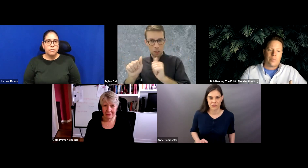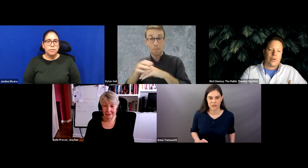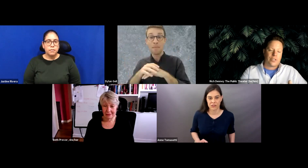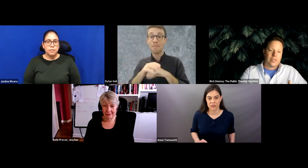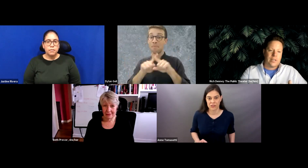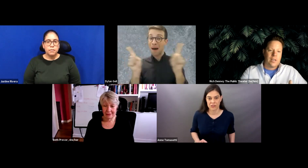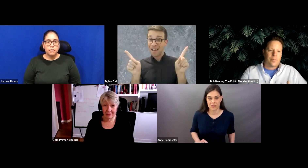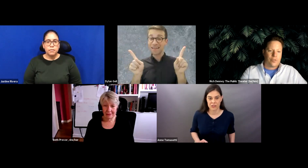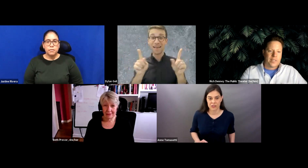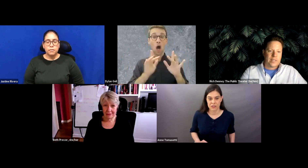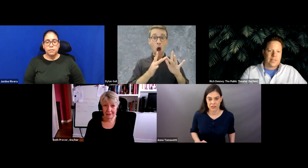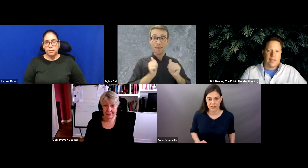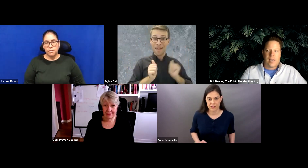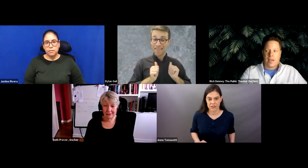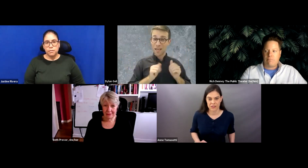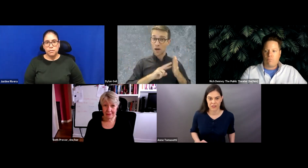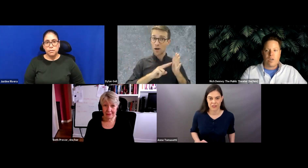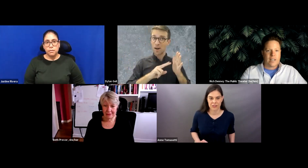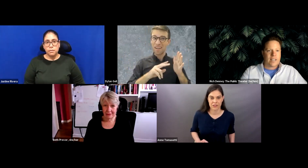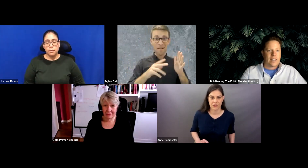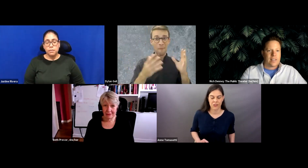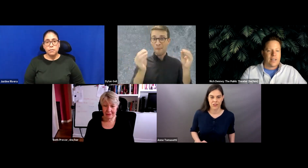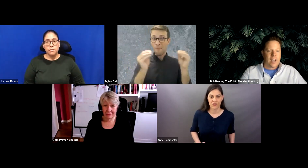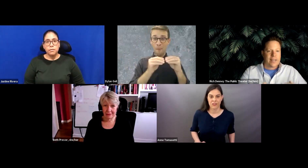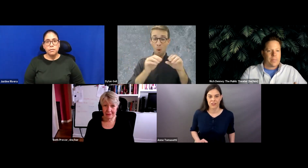in-person performances. What an exciting thing to kind of keep